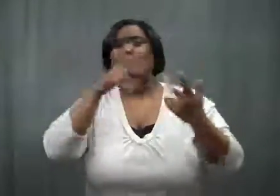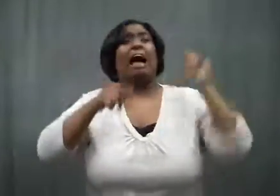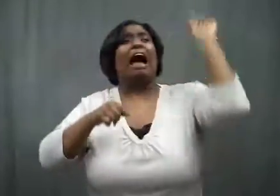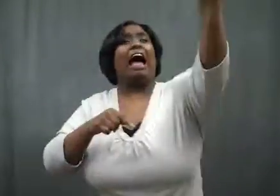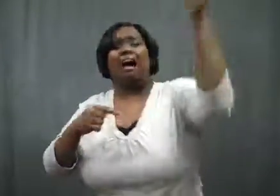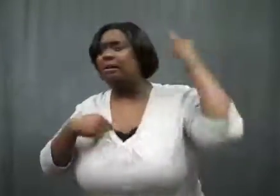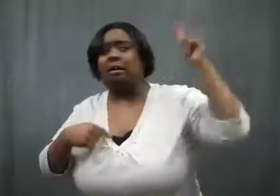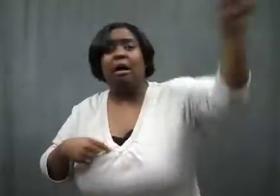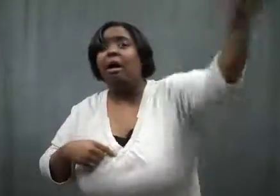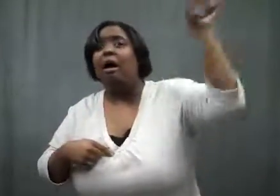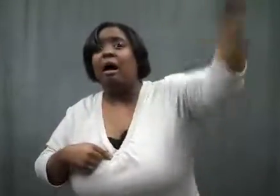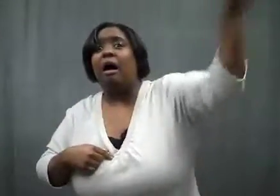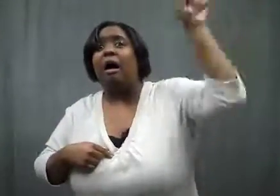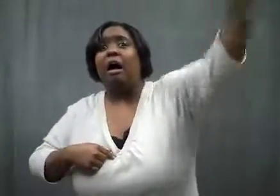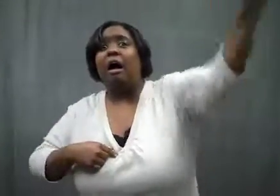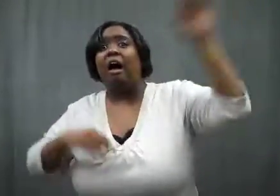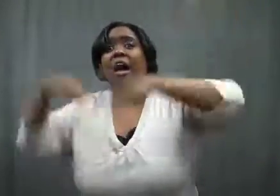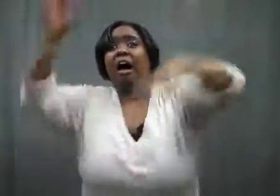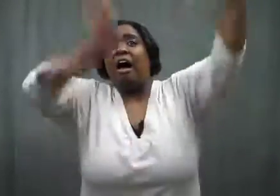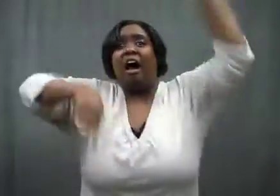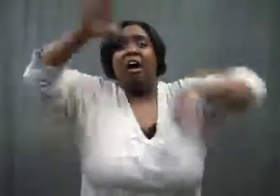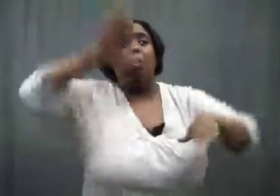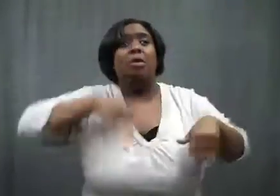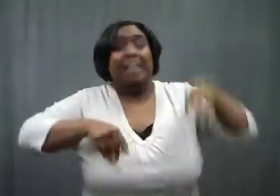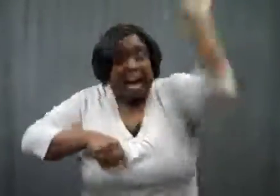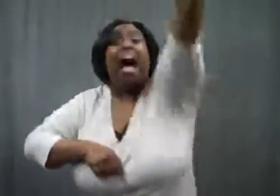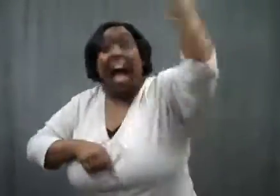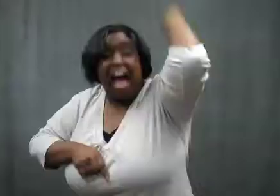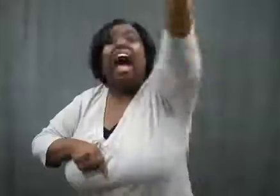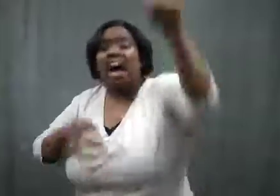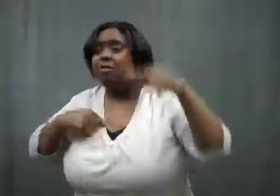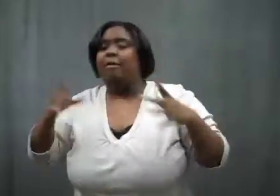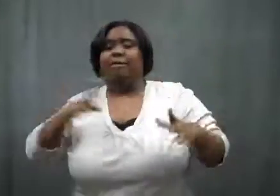So we gestured back and forth pointing to where it went.